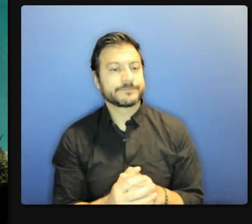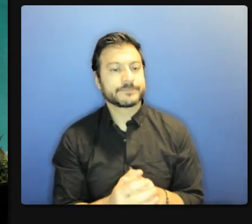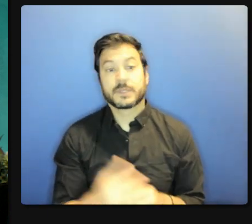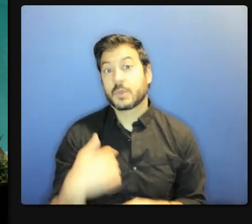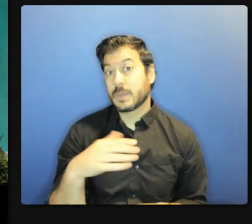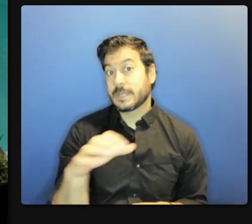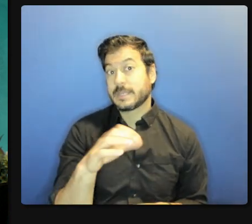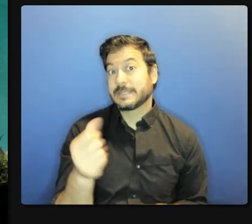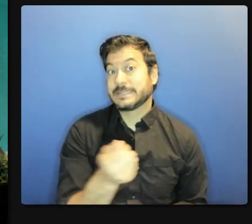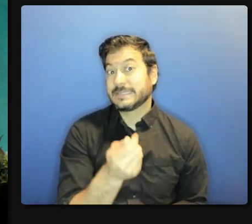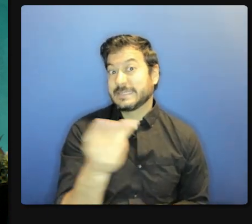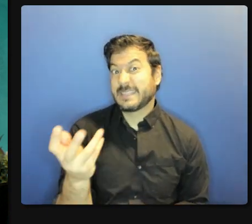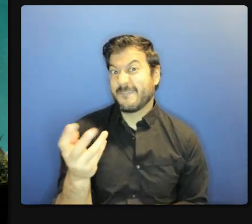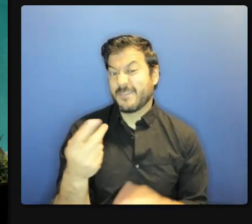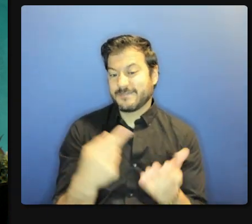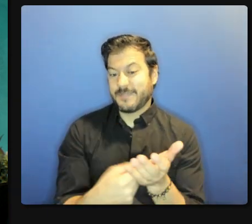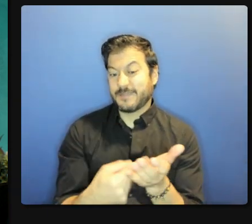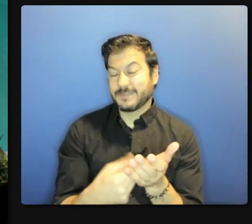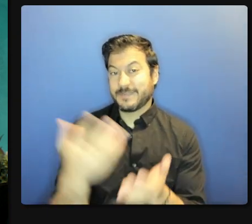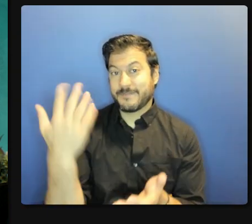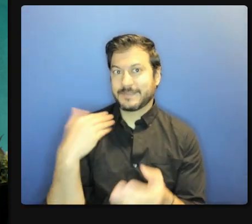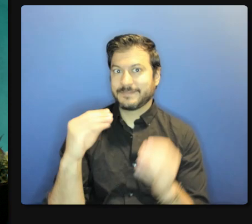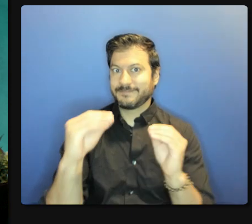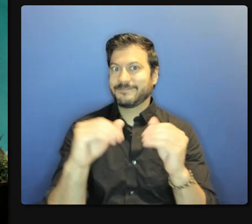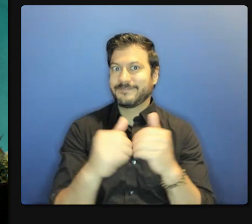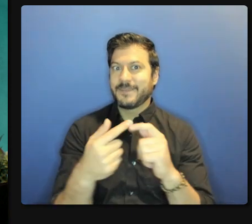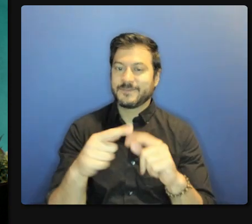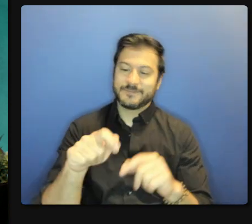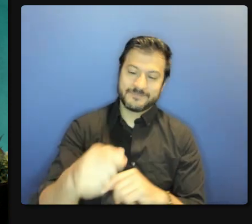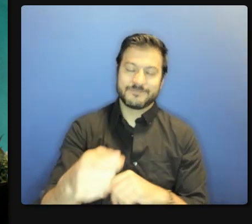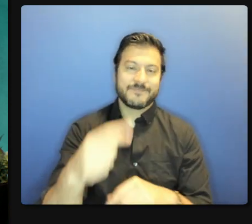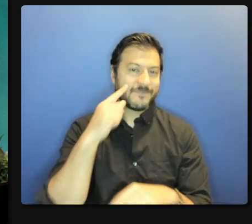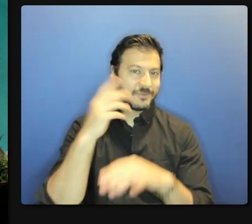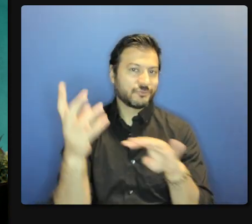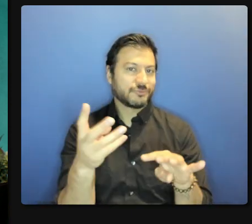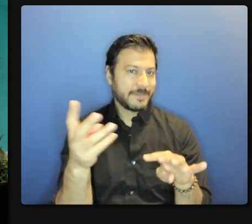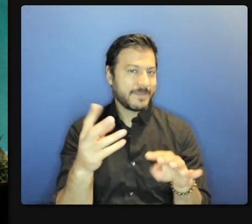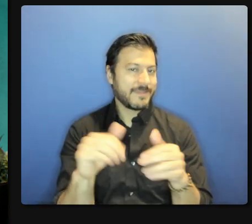We've done several talks in the past teaching you how to enable your dev kit for streaming